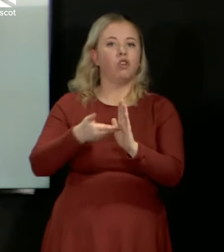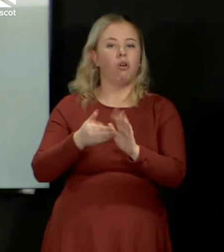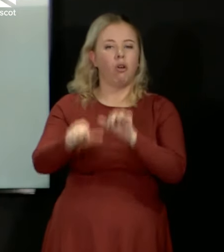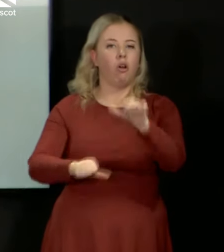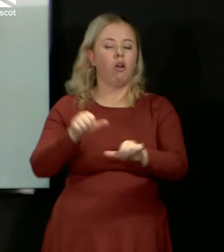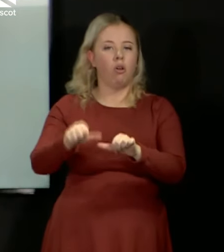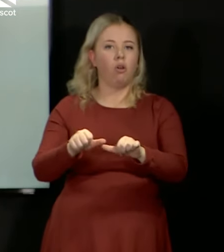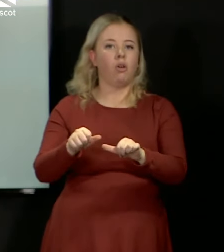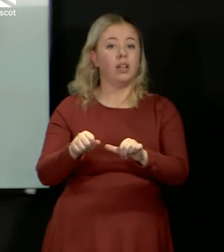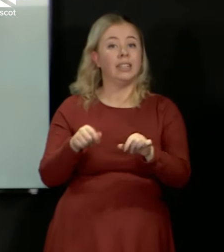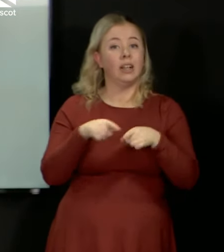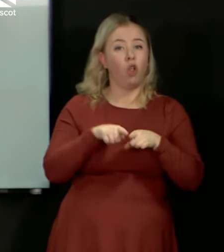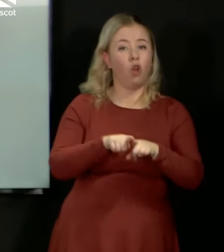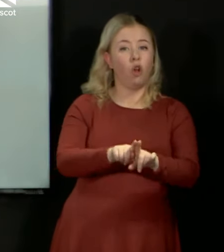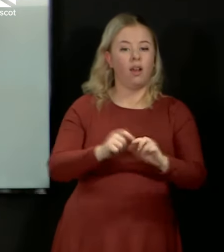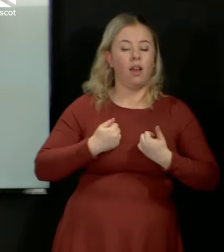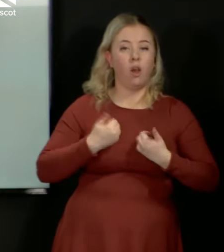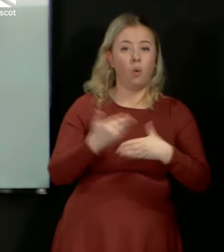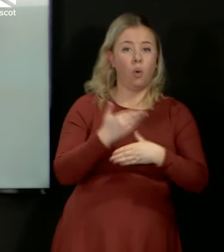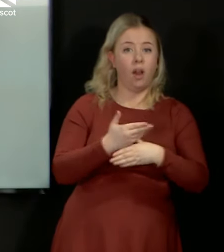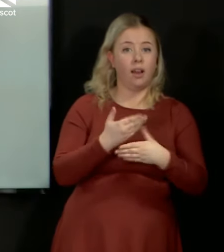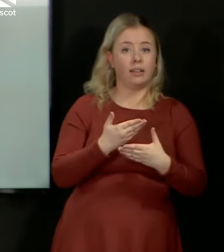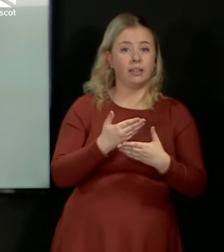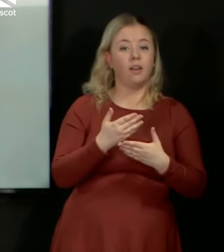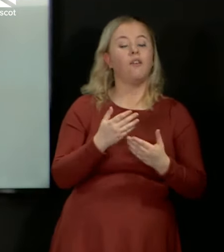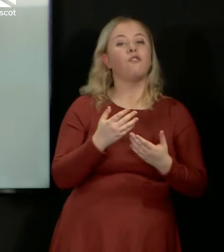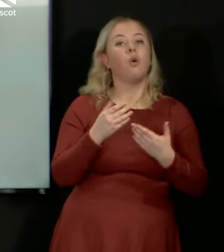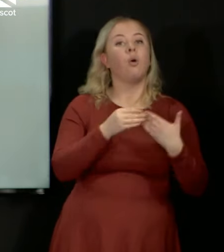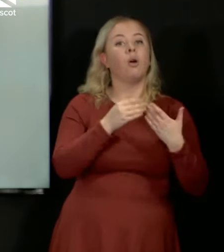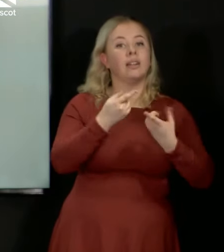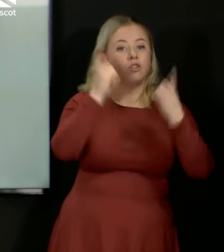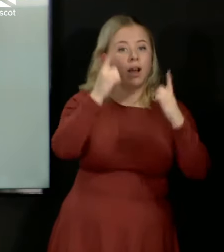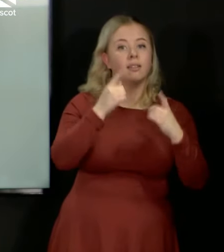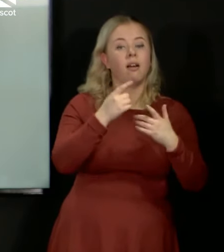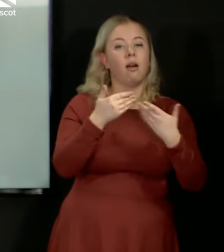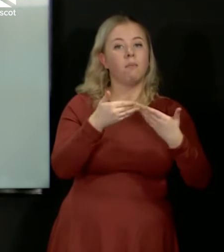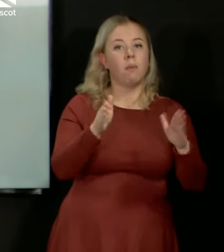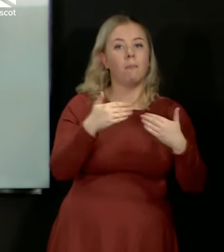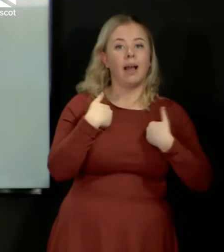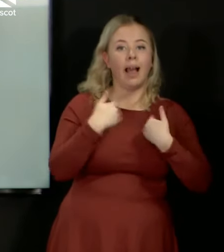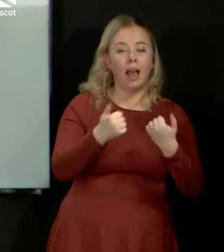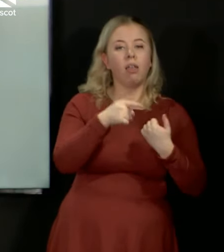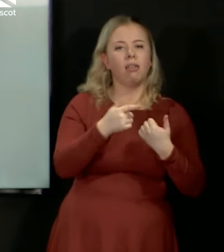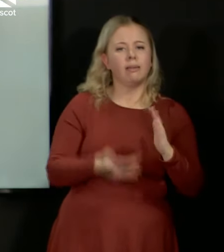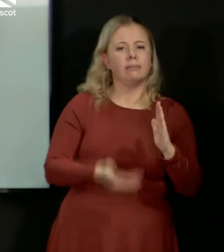to give the directors of public health that additional clinical responsibility in their